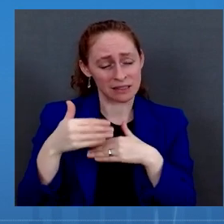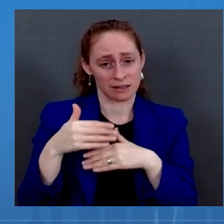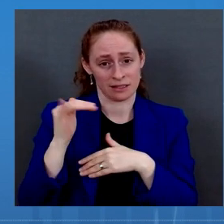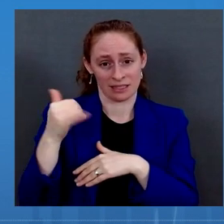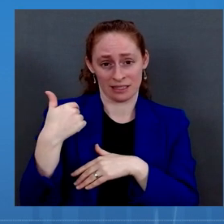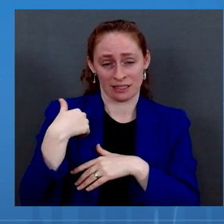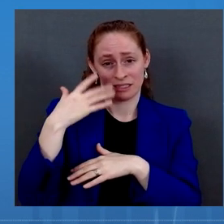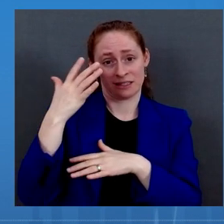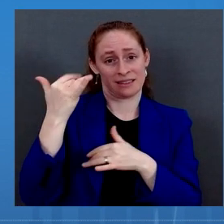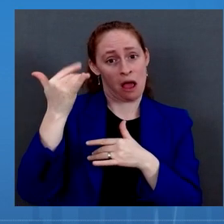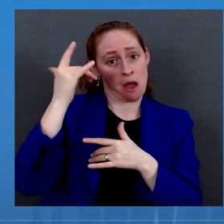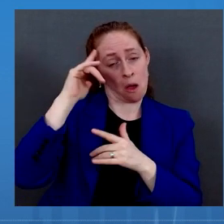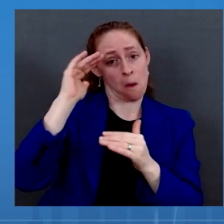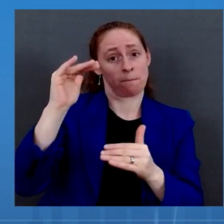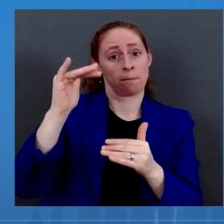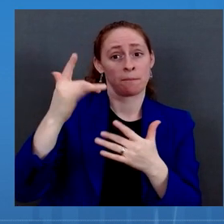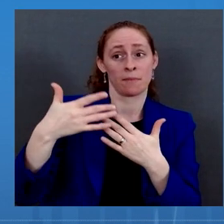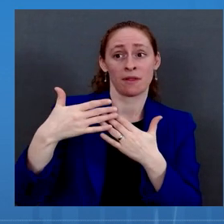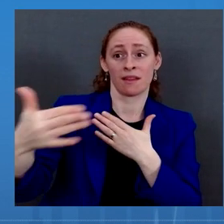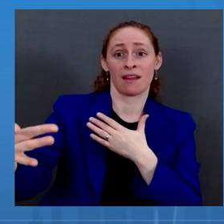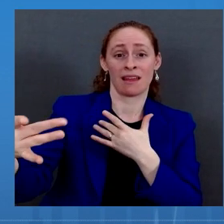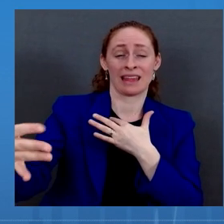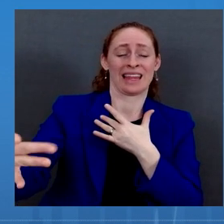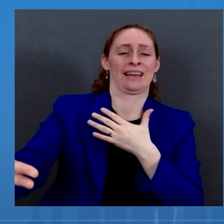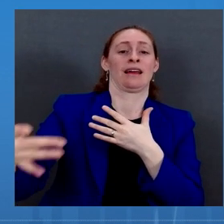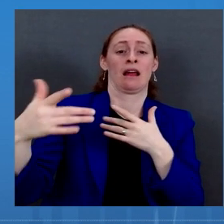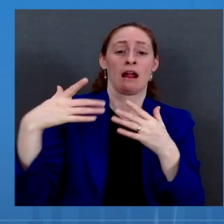Mr. Zients: Next question. Moderator: We'll go to Tamara Keith at NPR.